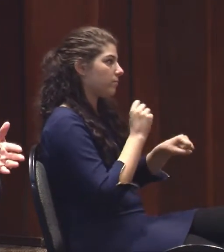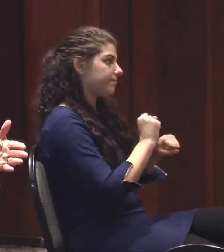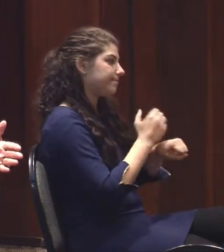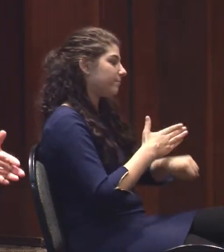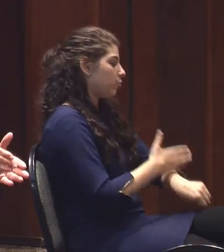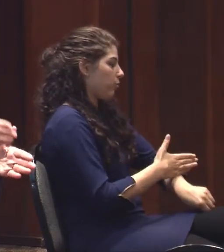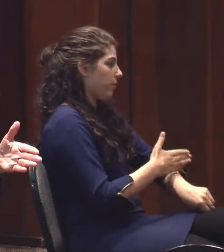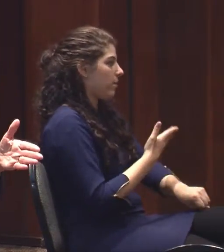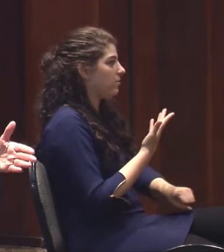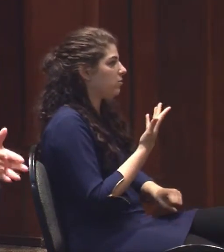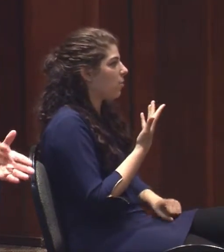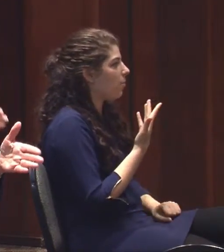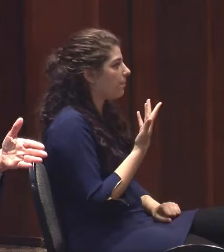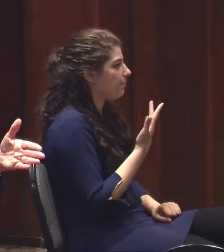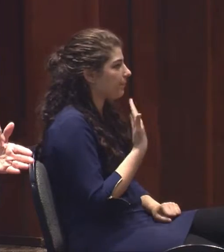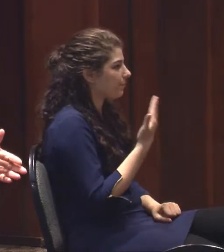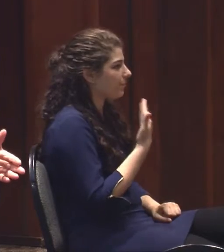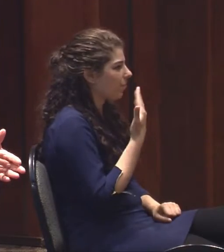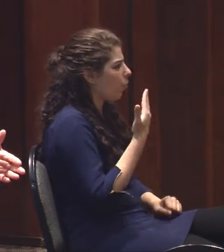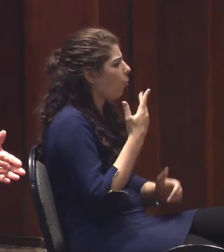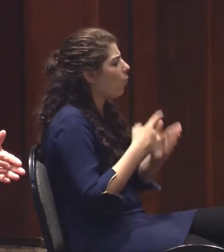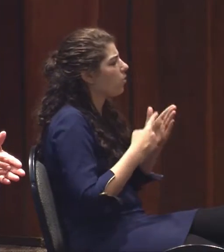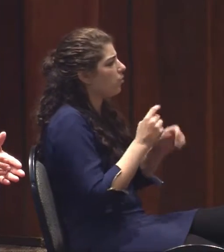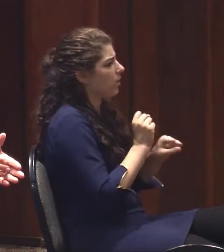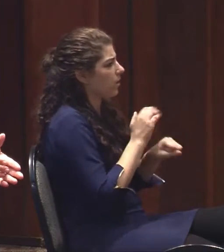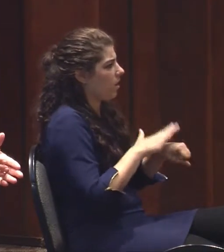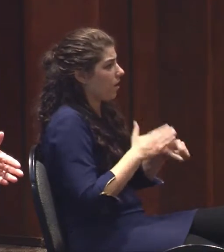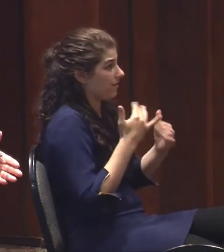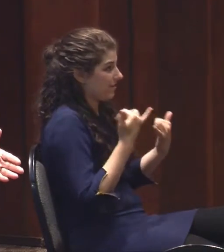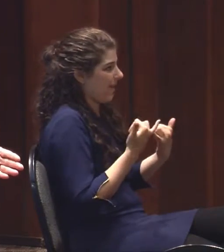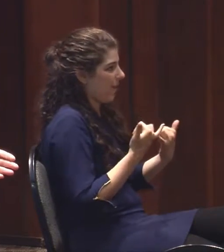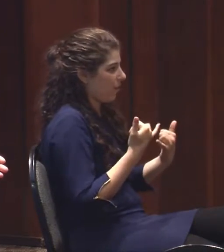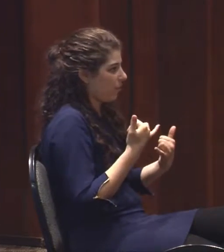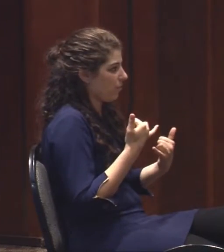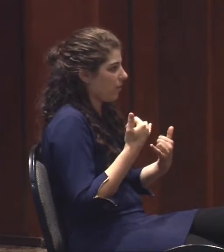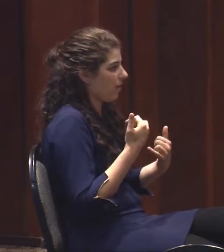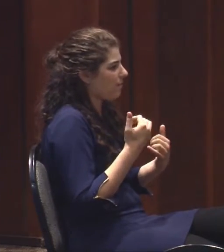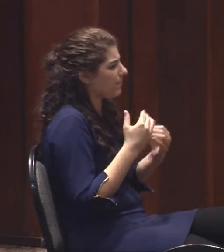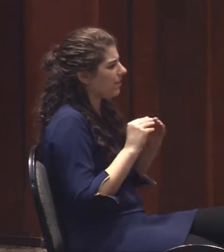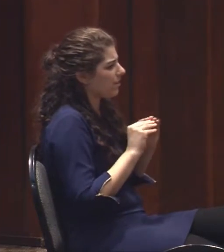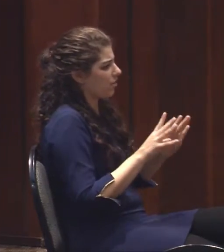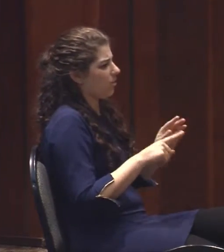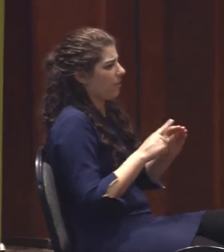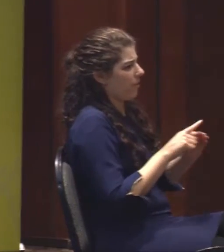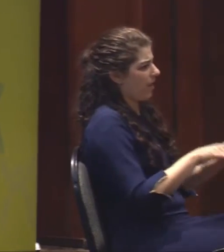So what is it that you're working on at that time and be clear about that and then think